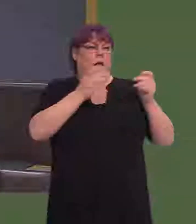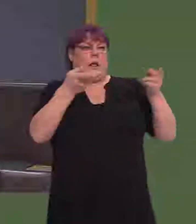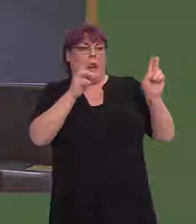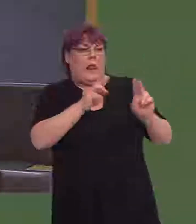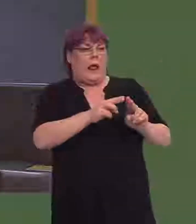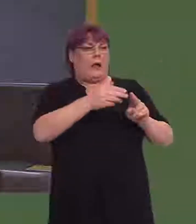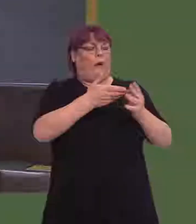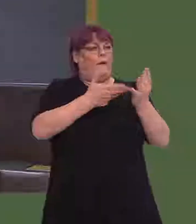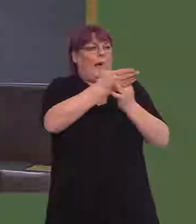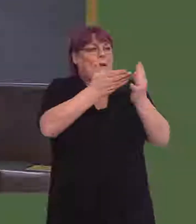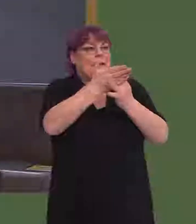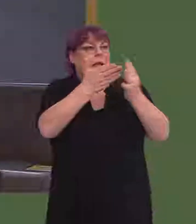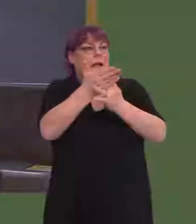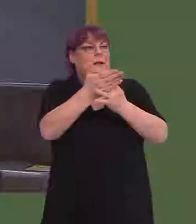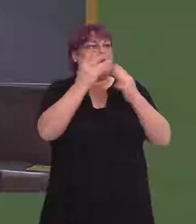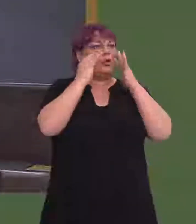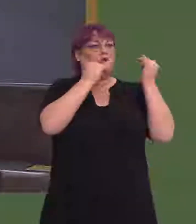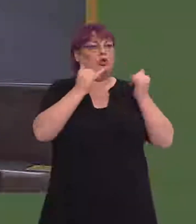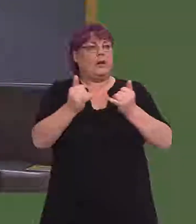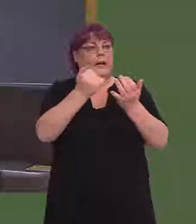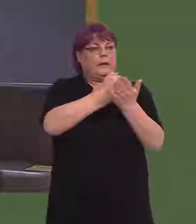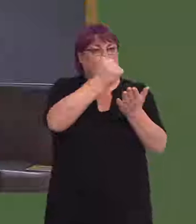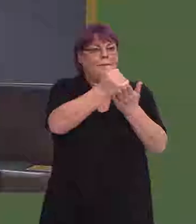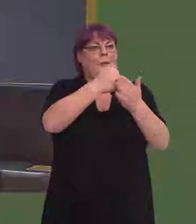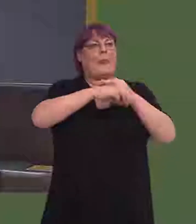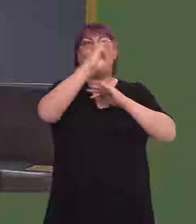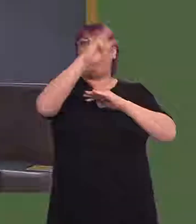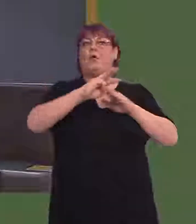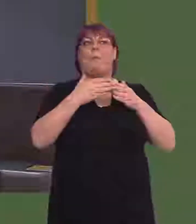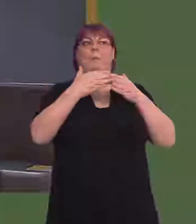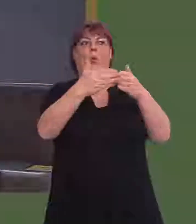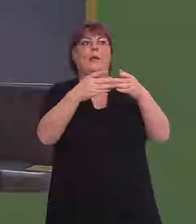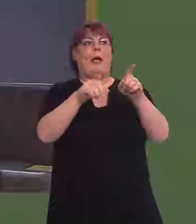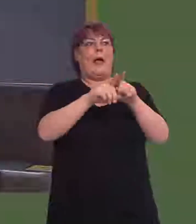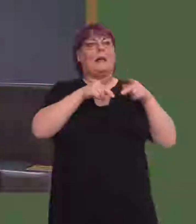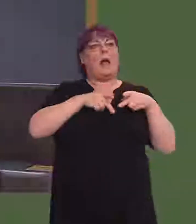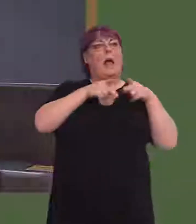customs checks at Welsh ports, and develop a highways management contingency plan